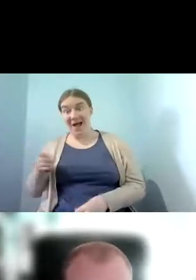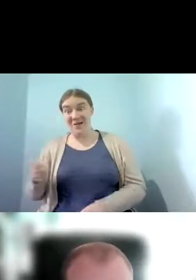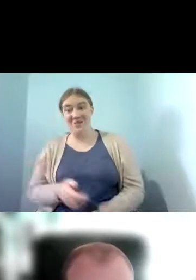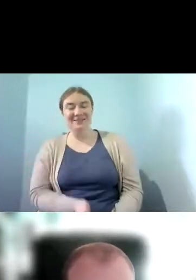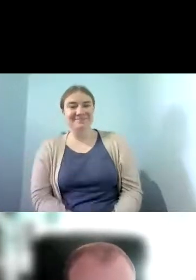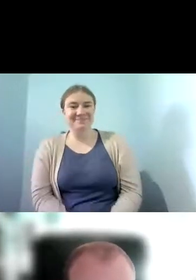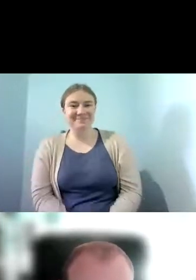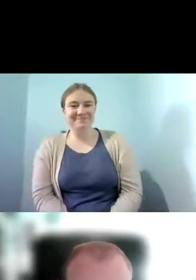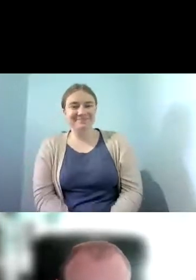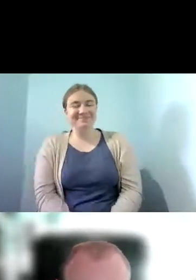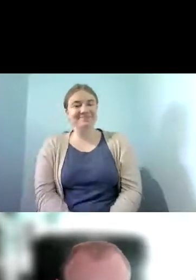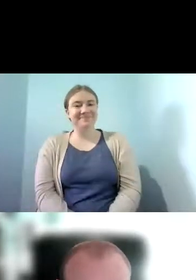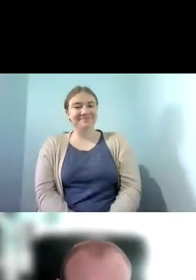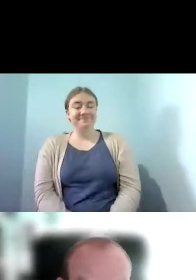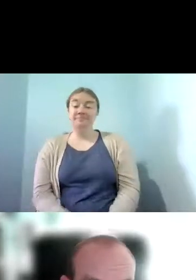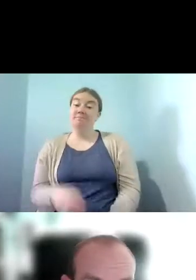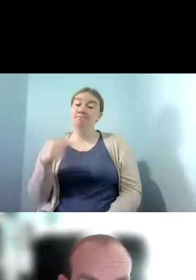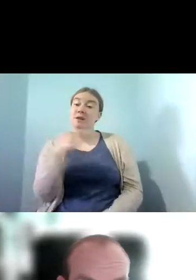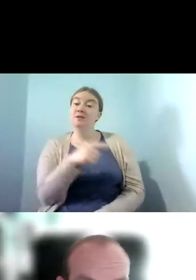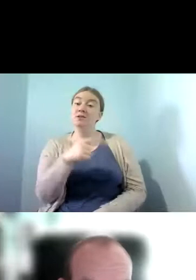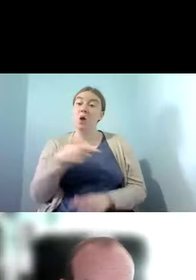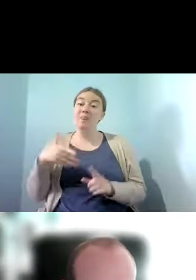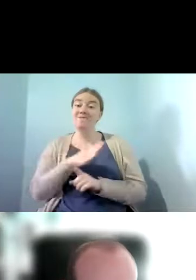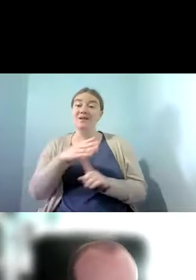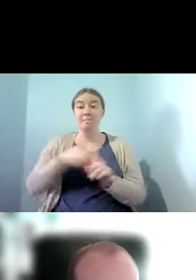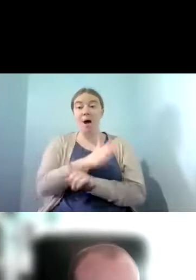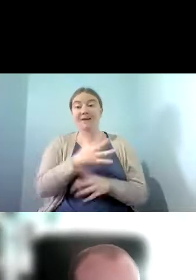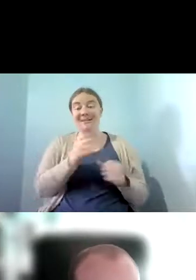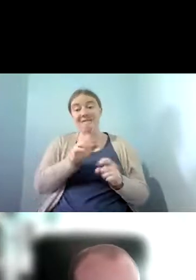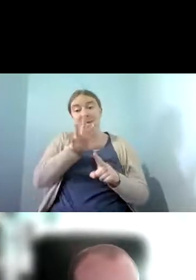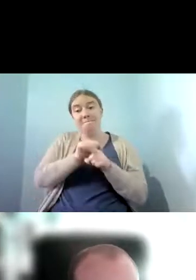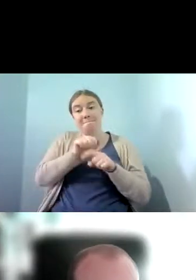the fish pass has been fitted with monitoring equipment which you can you can just about make